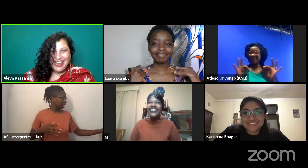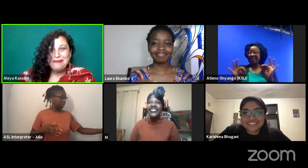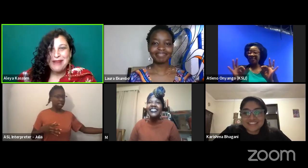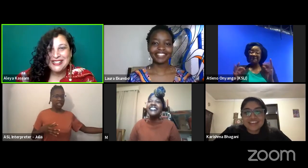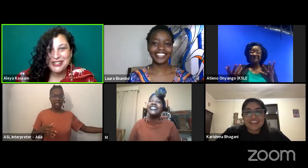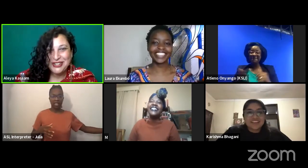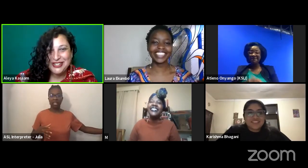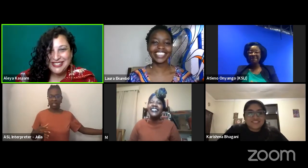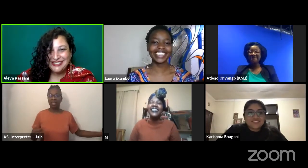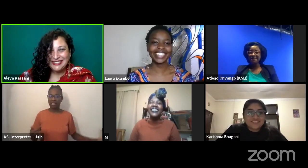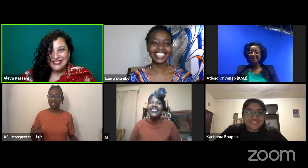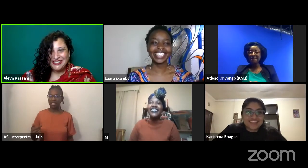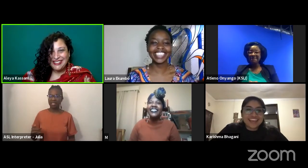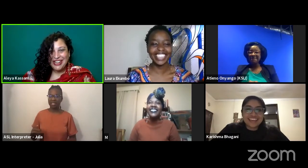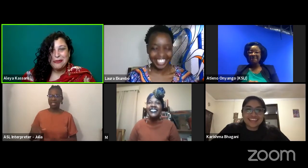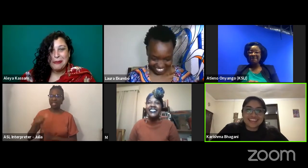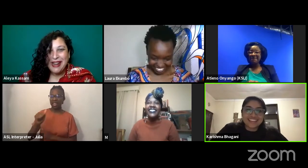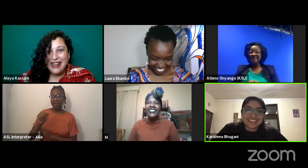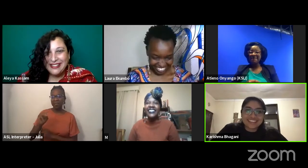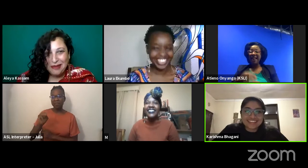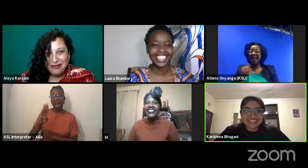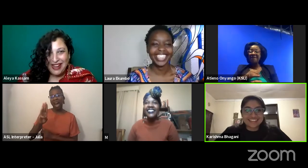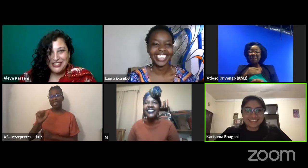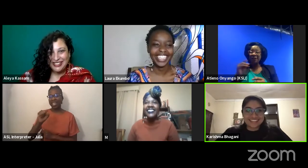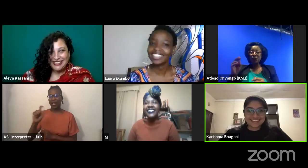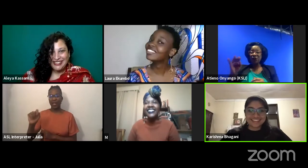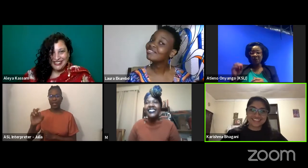and ambassadors, I should be paying them actually.